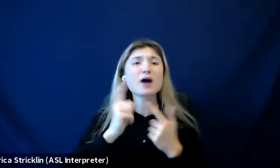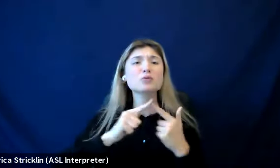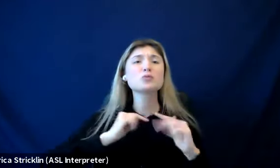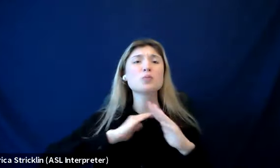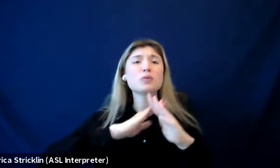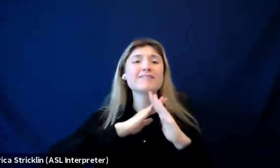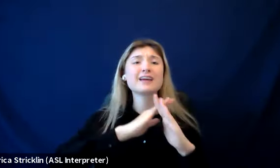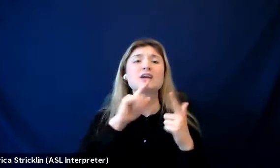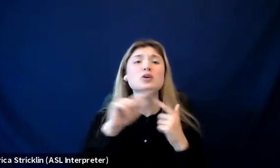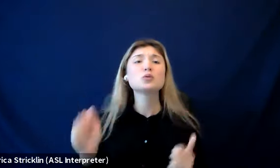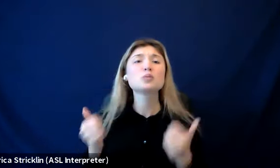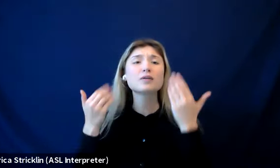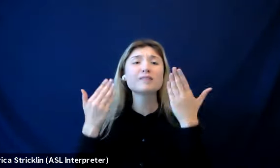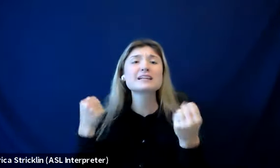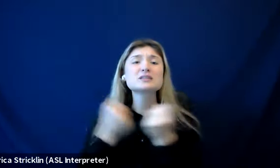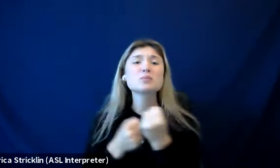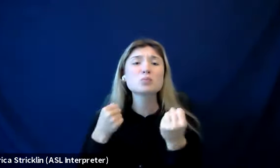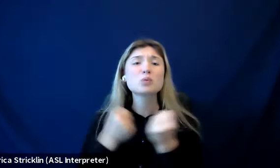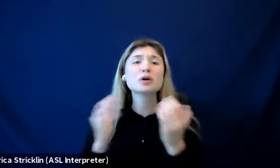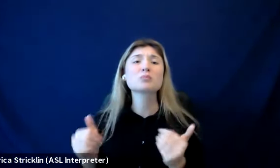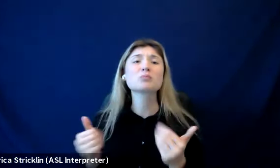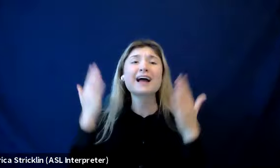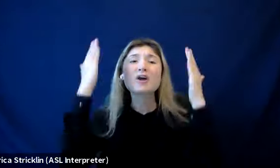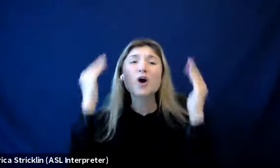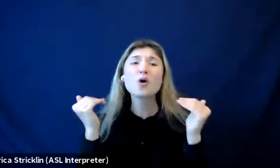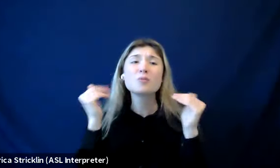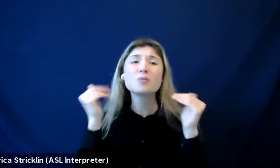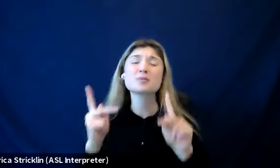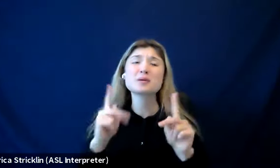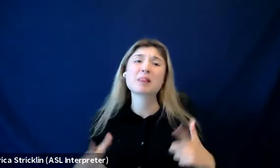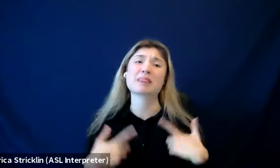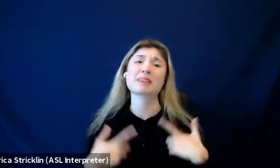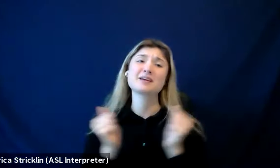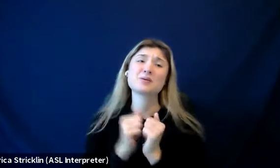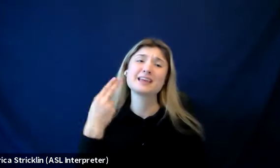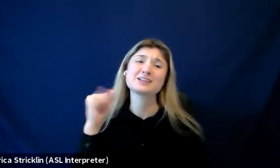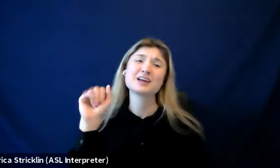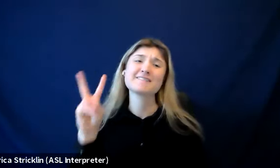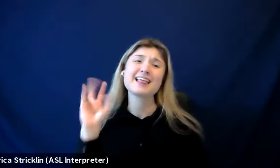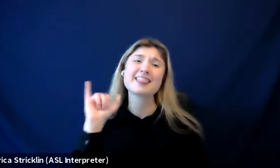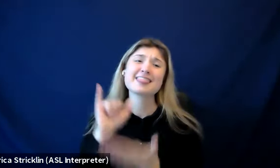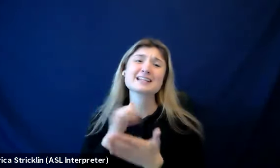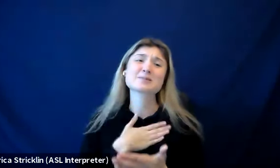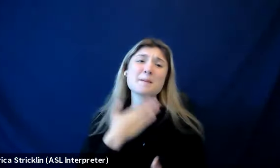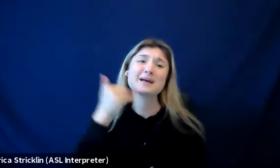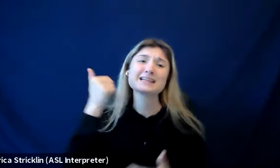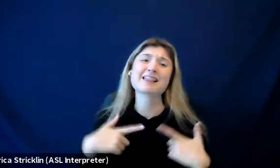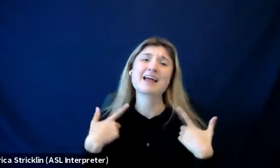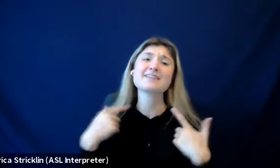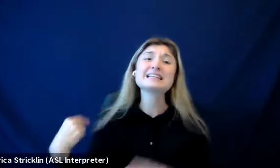and hope for those who are living with HIV, that's living my best life and I think since, since being diagnosed with HIV.